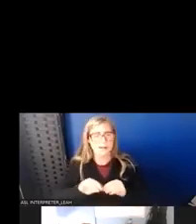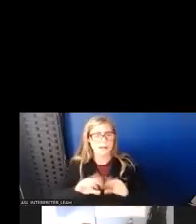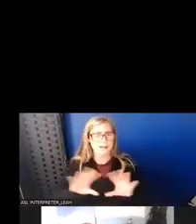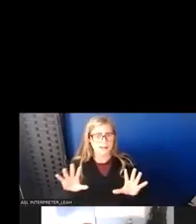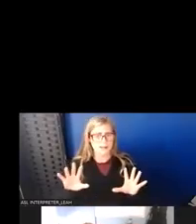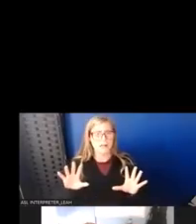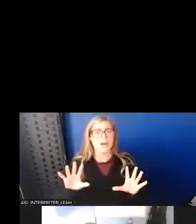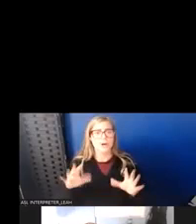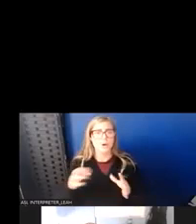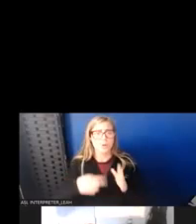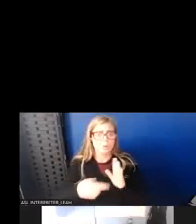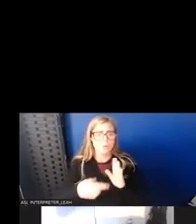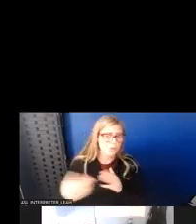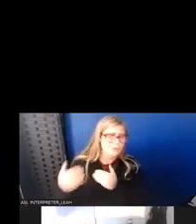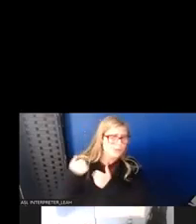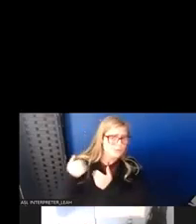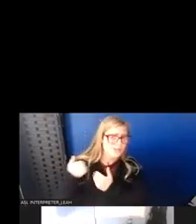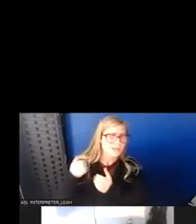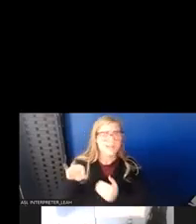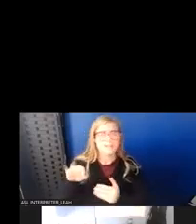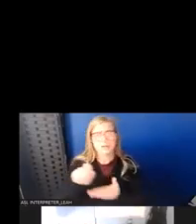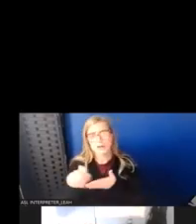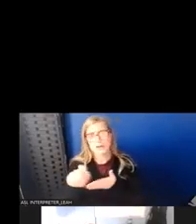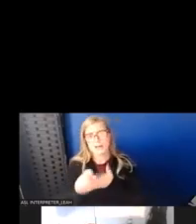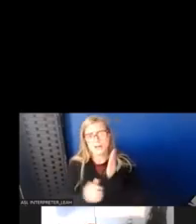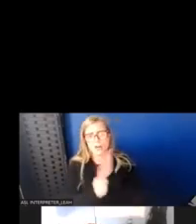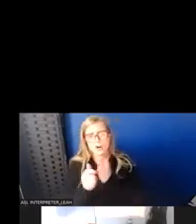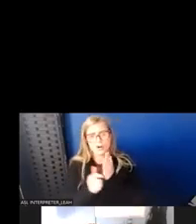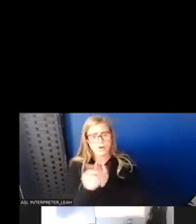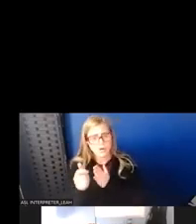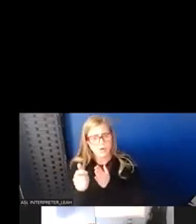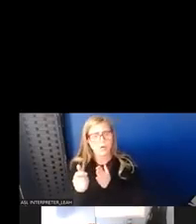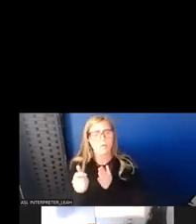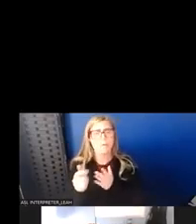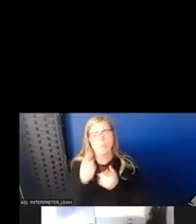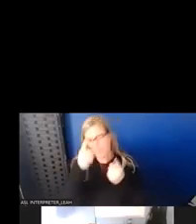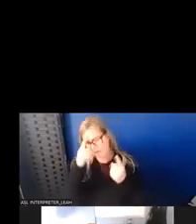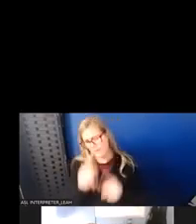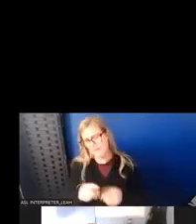If you're writing an article, maybe authorship agreement, and this may vary a little bit too.